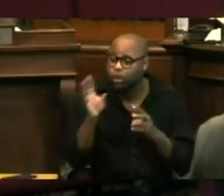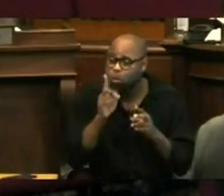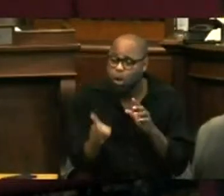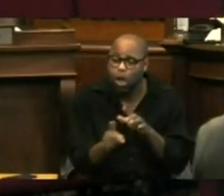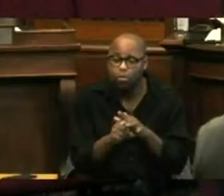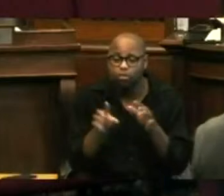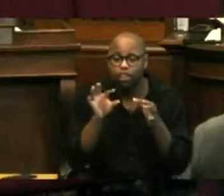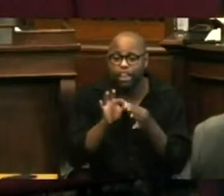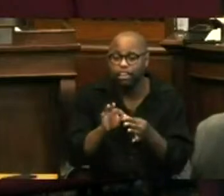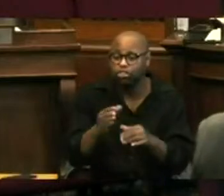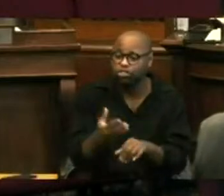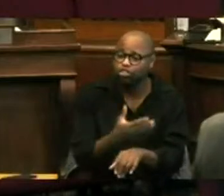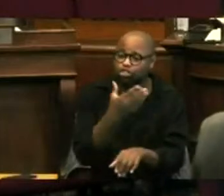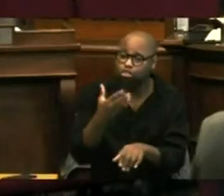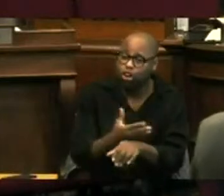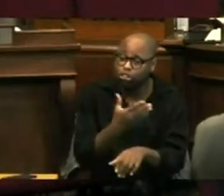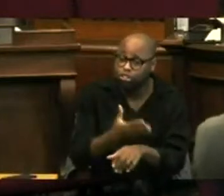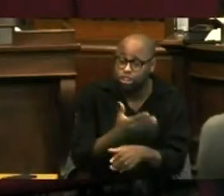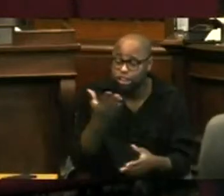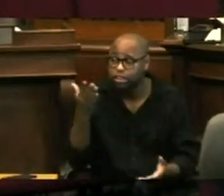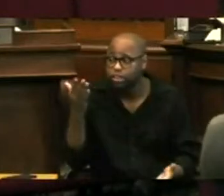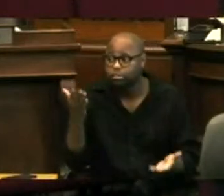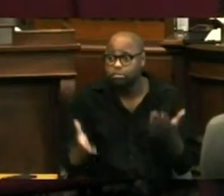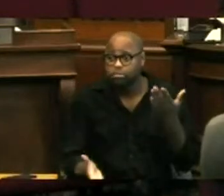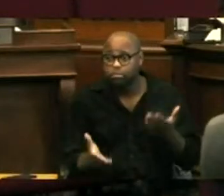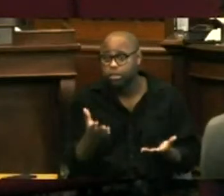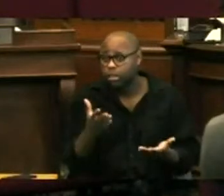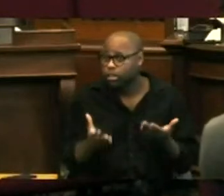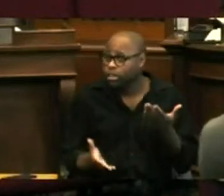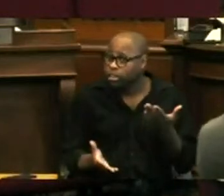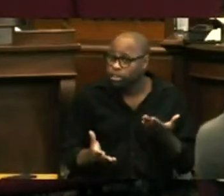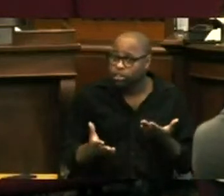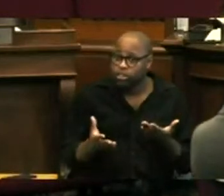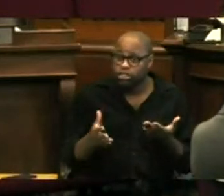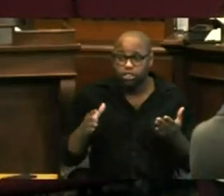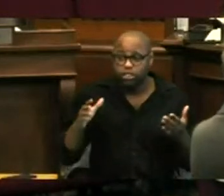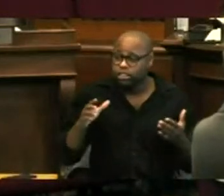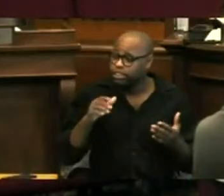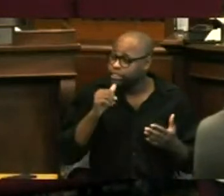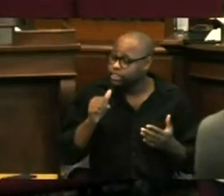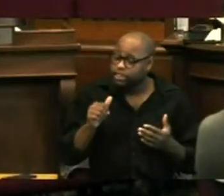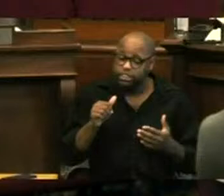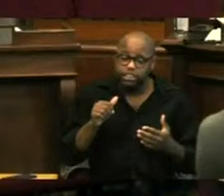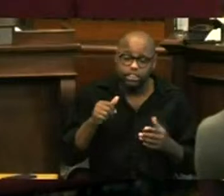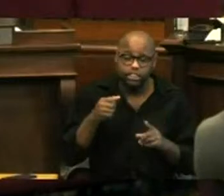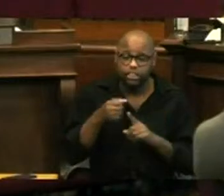issues that might come up during construction, things like that,